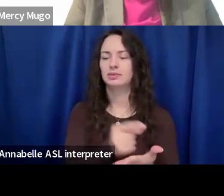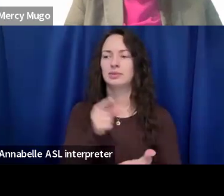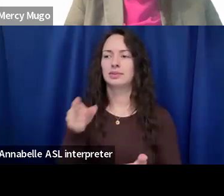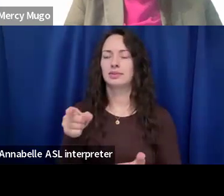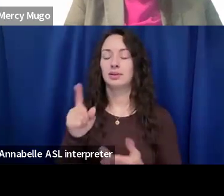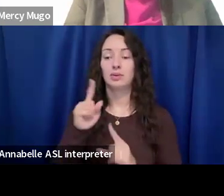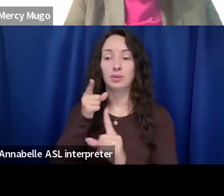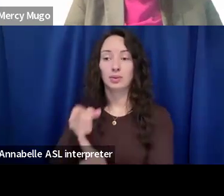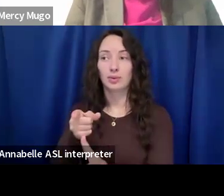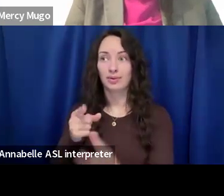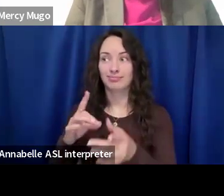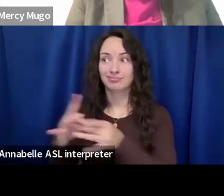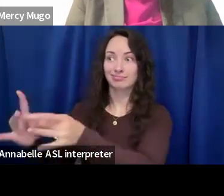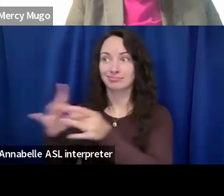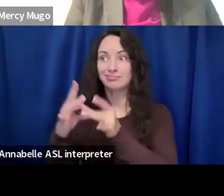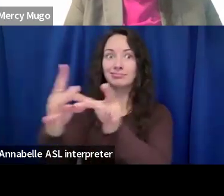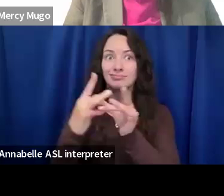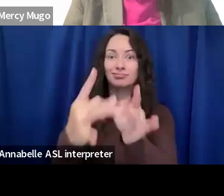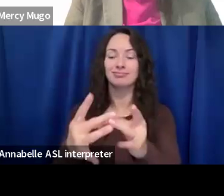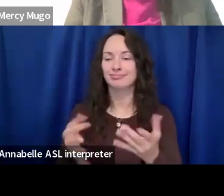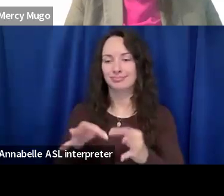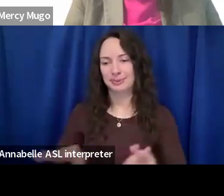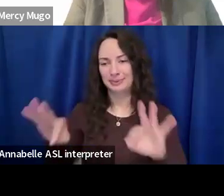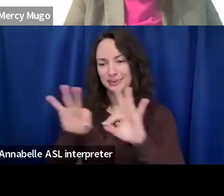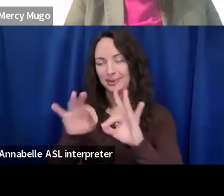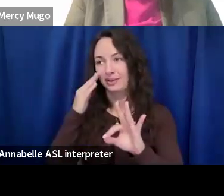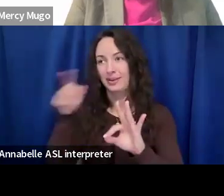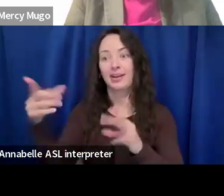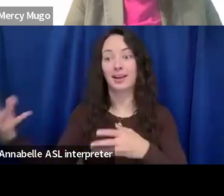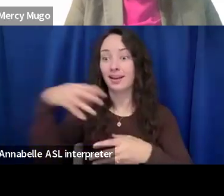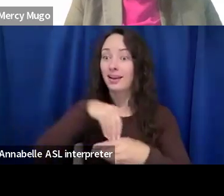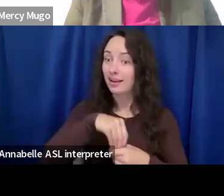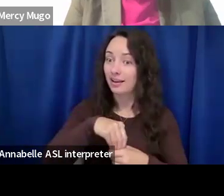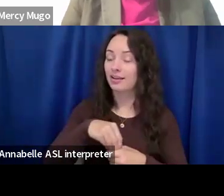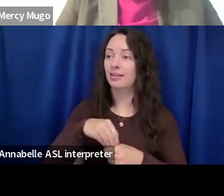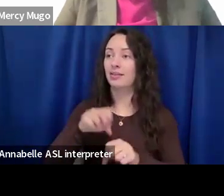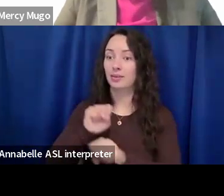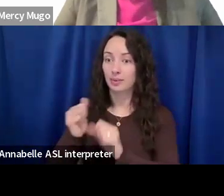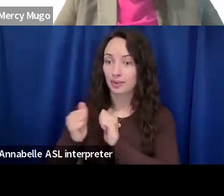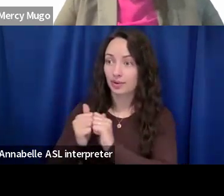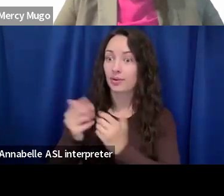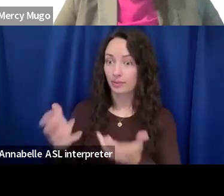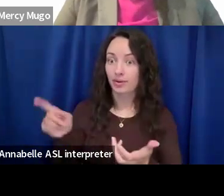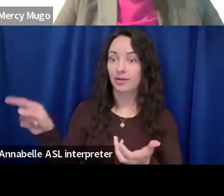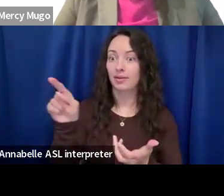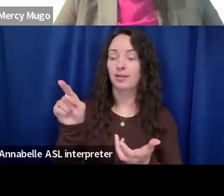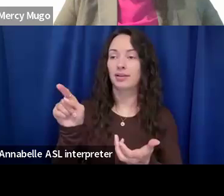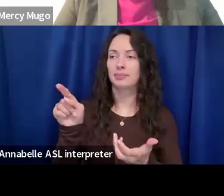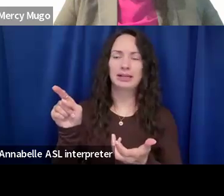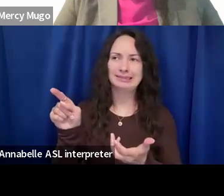that wanted to be working with us. What we did instead was offered to talk